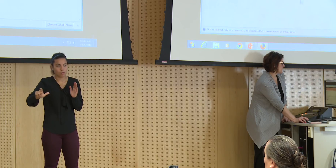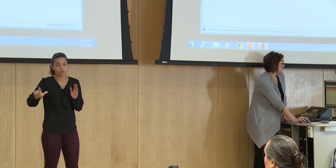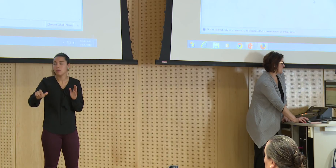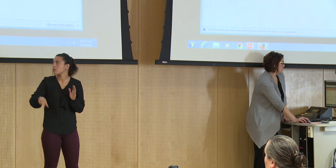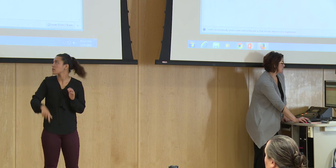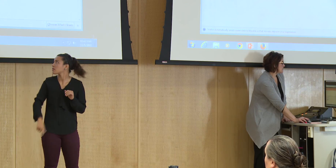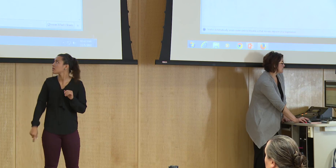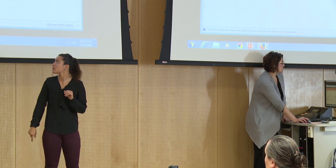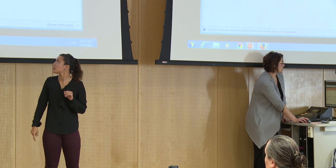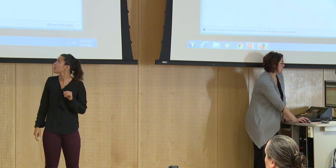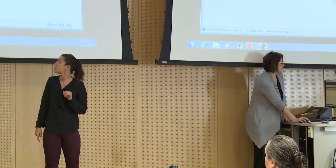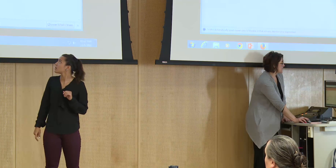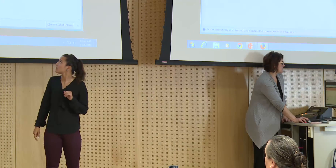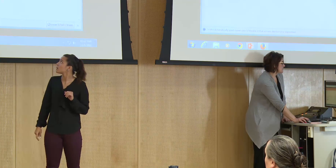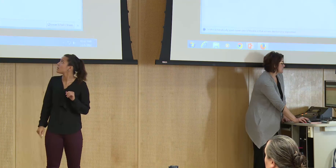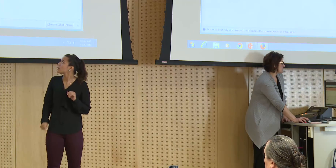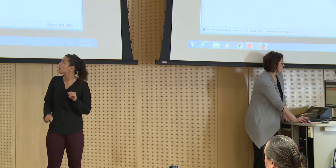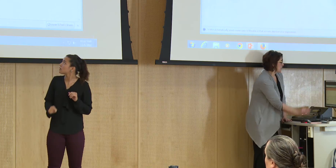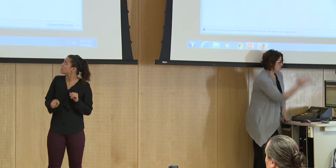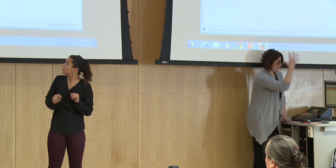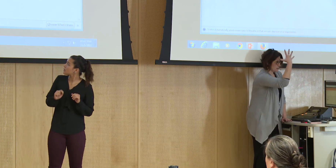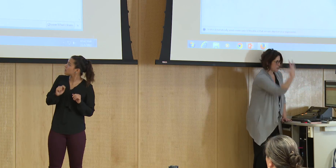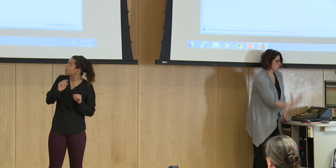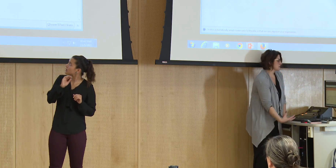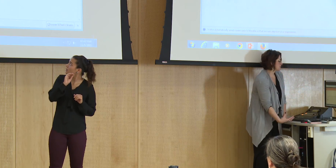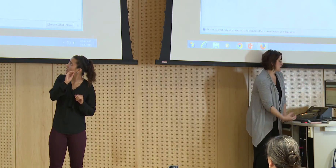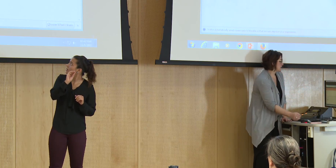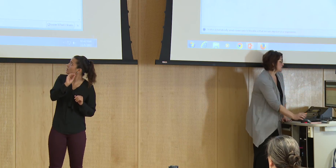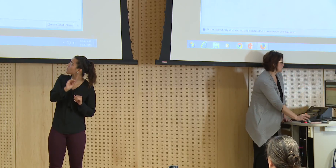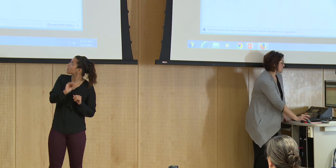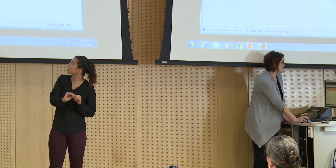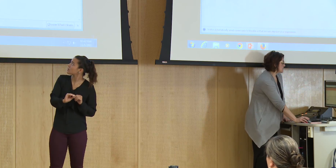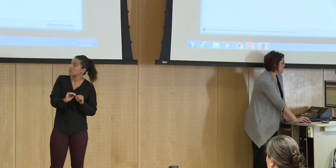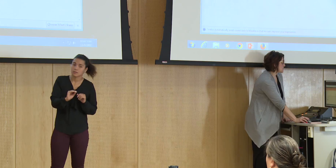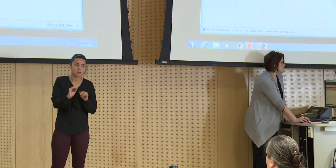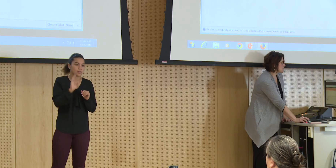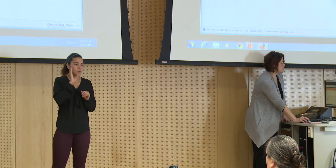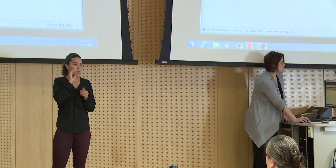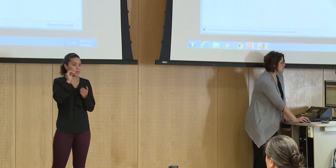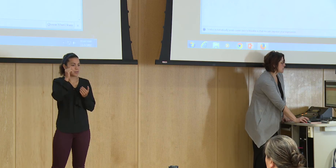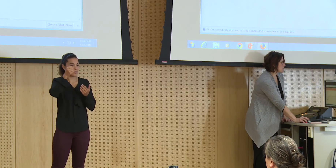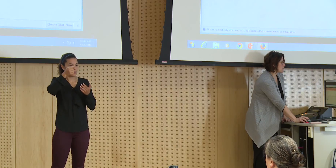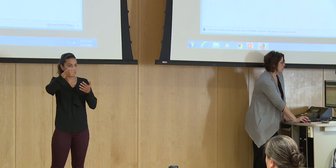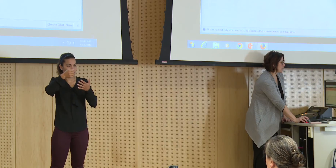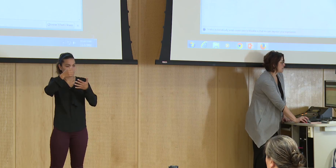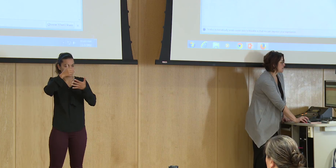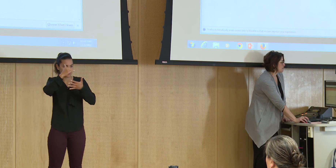And then here's where I can-- from a list of all my students enter in their numerical grade.